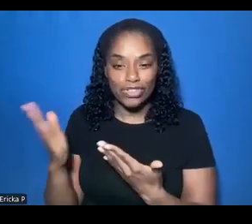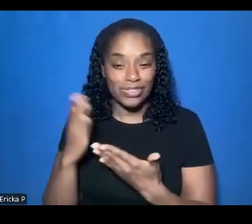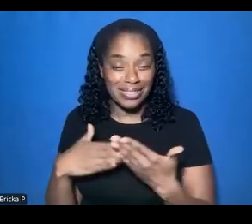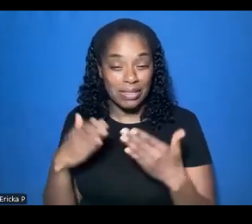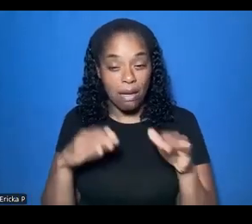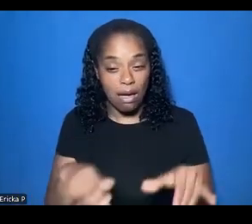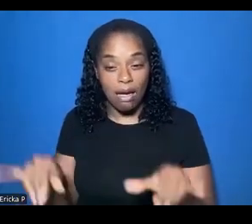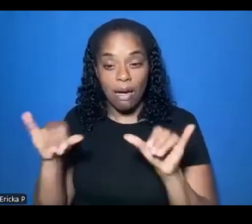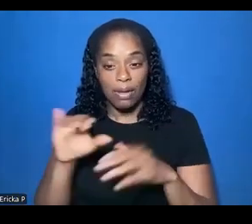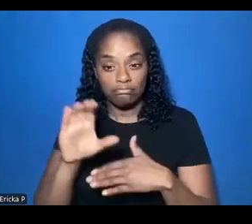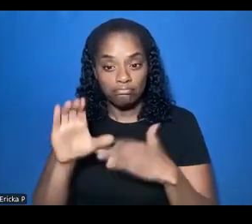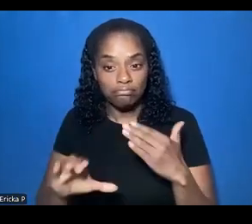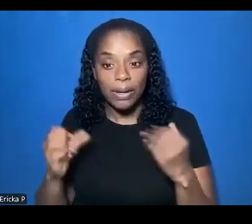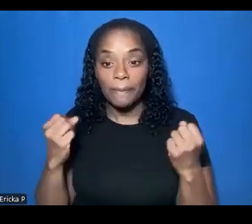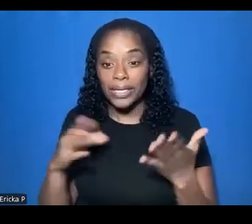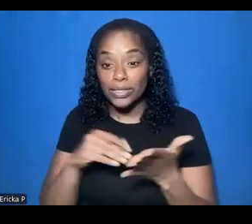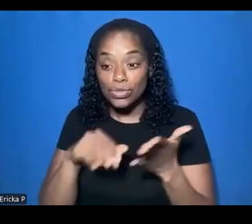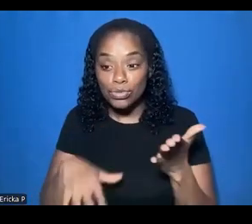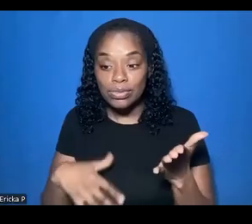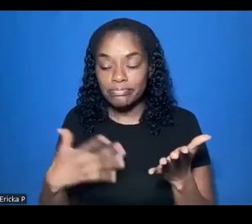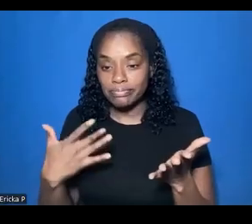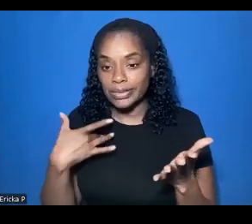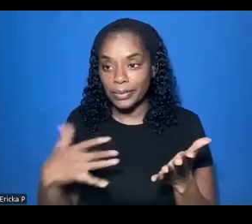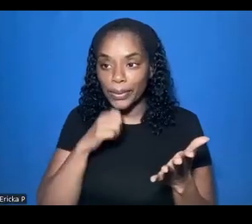Many students either don't go to school, they're late.